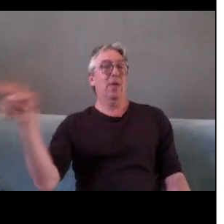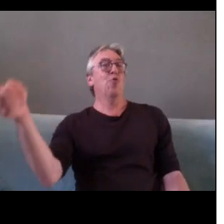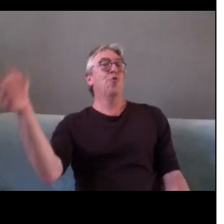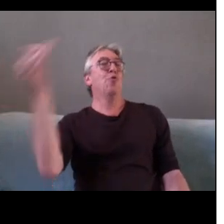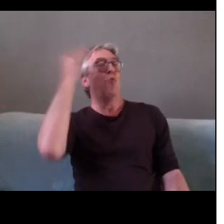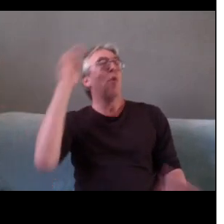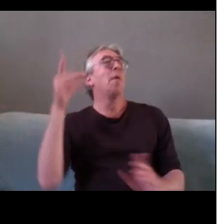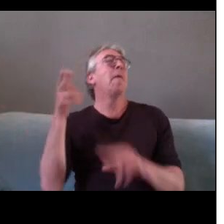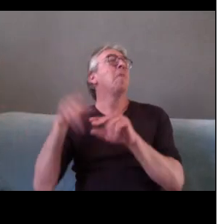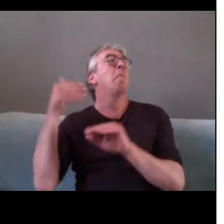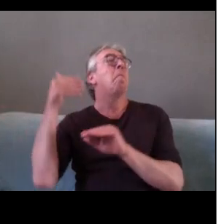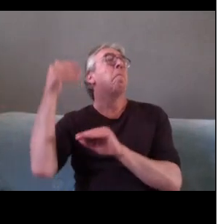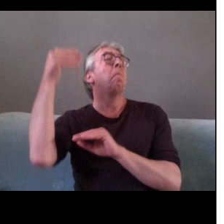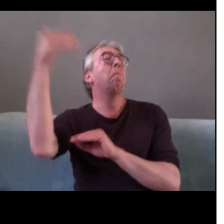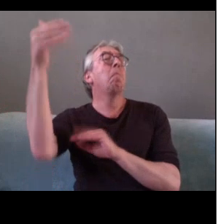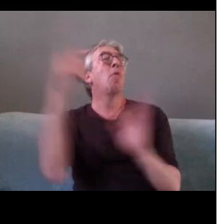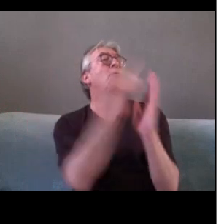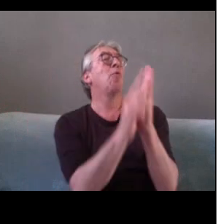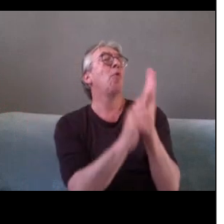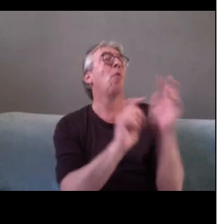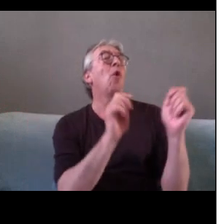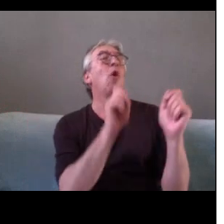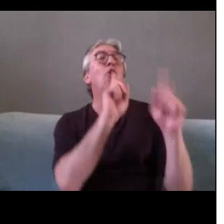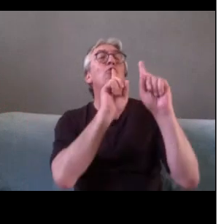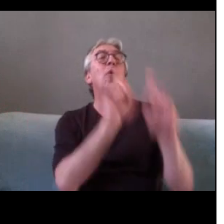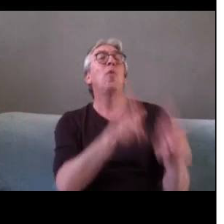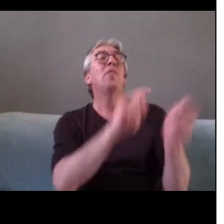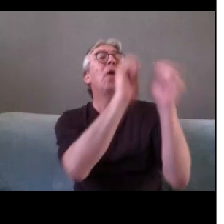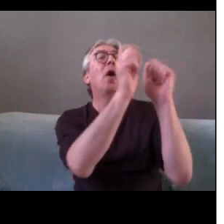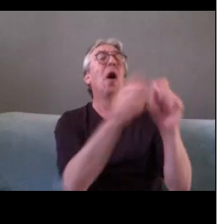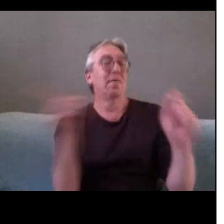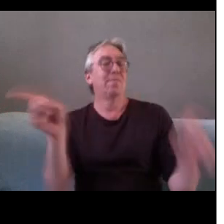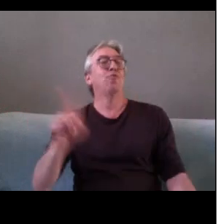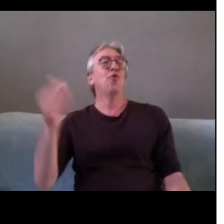your concerns and your issues will be also taken into account.